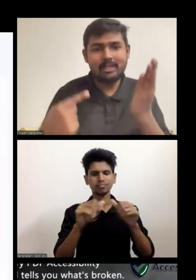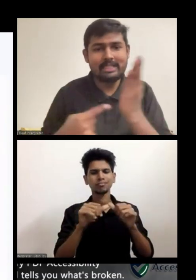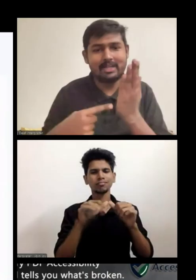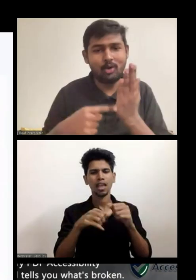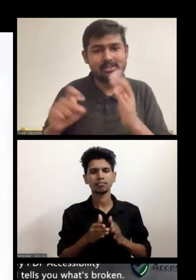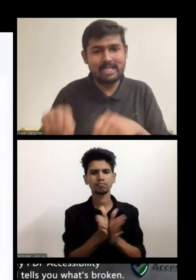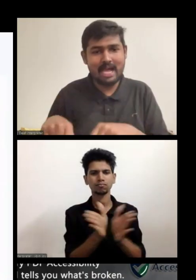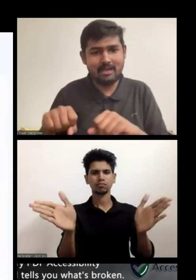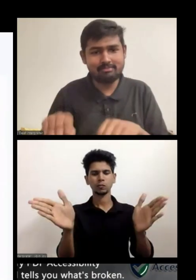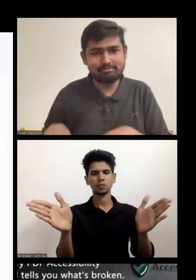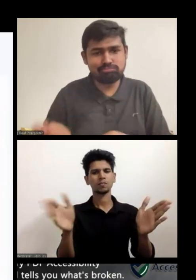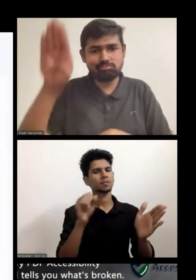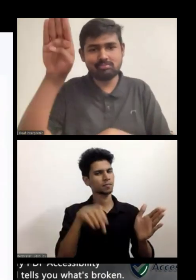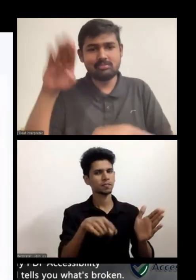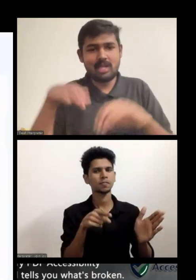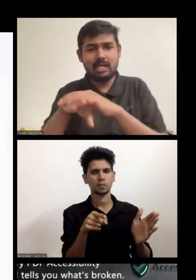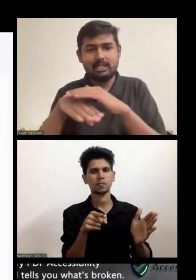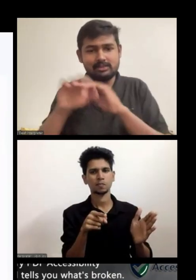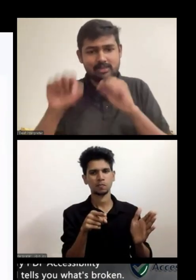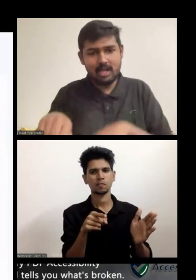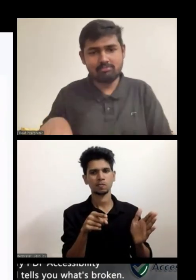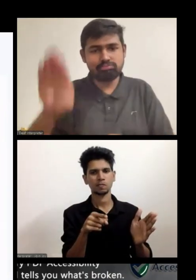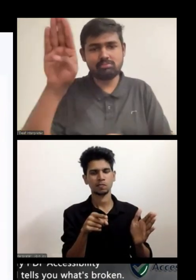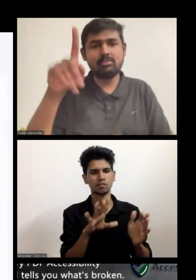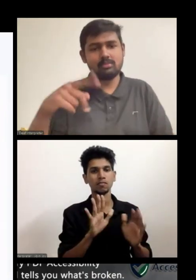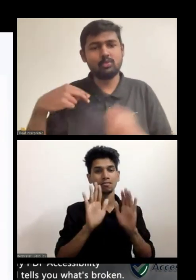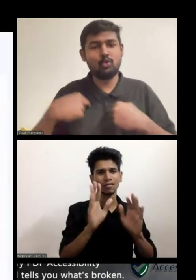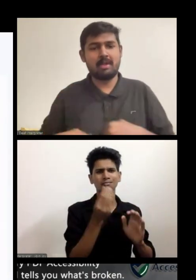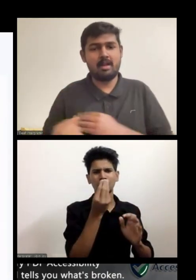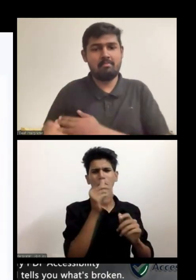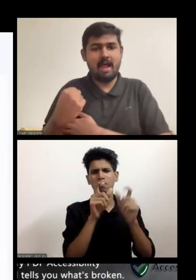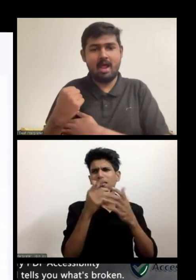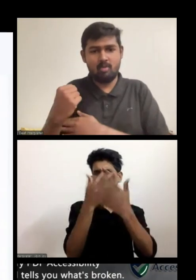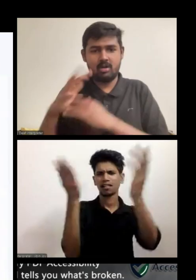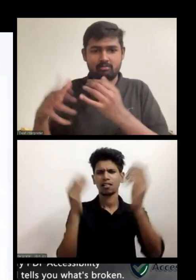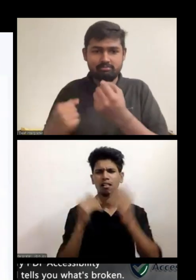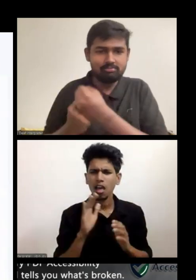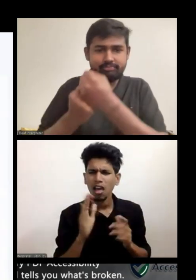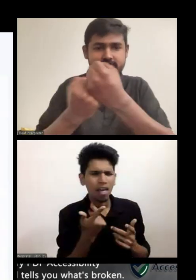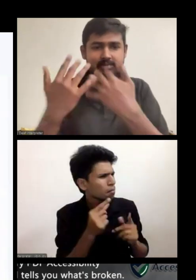And some people believe that whom the PDFs will be accessible PDFs will be beneficial.